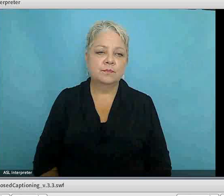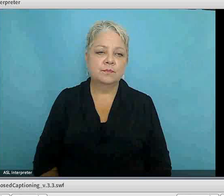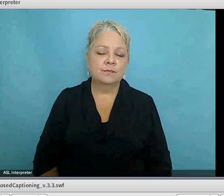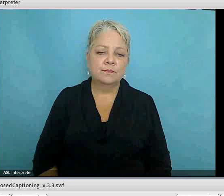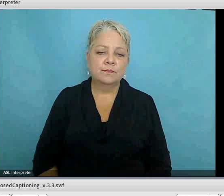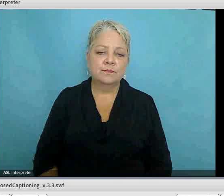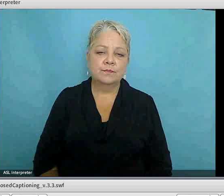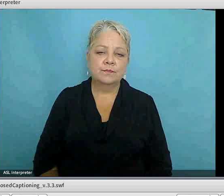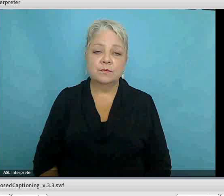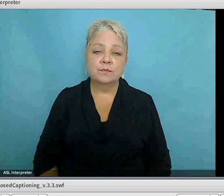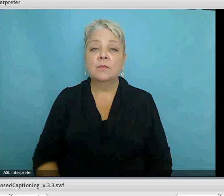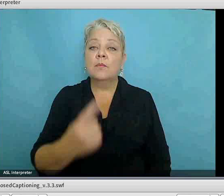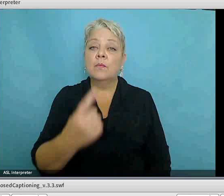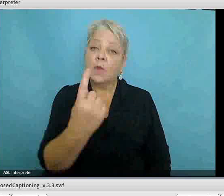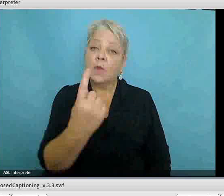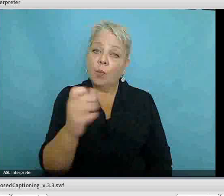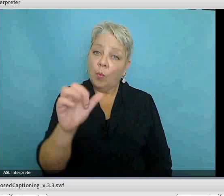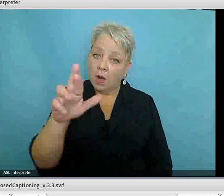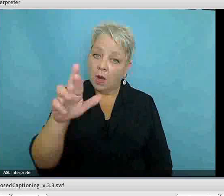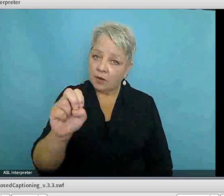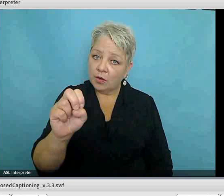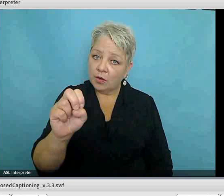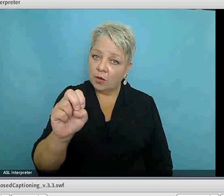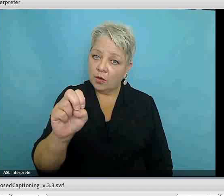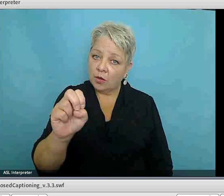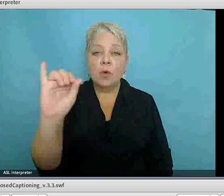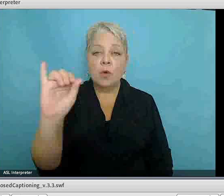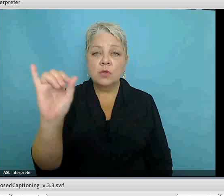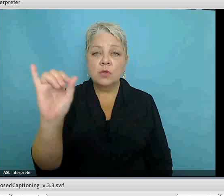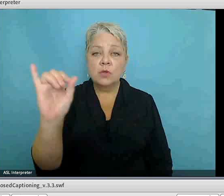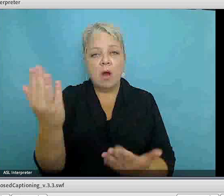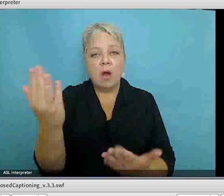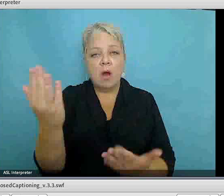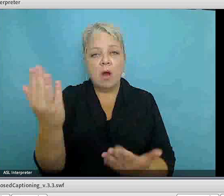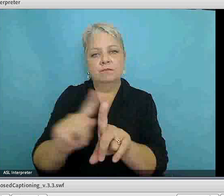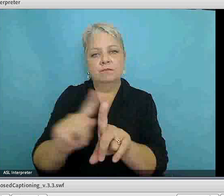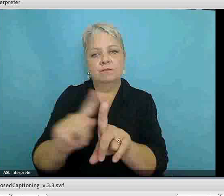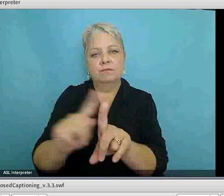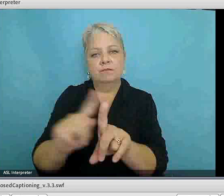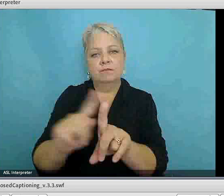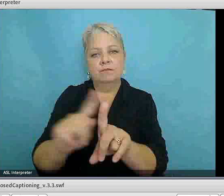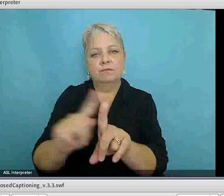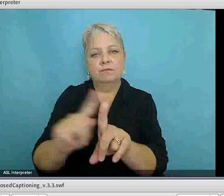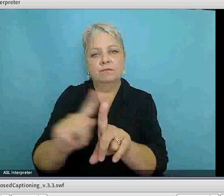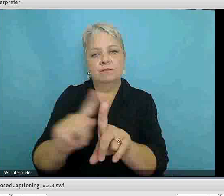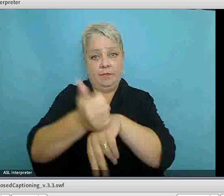One Care will also offer a set of community-based services that, to some extent, are or may